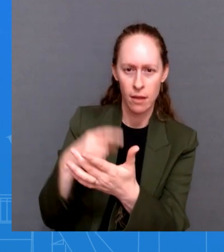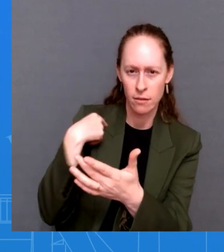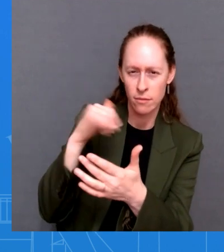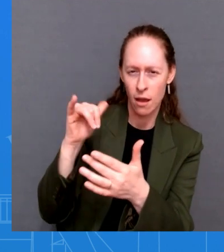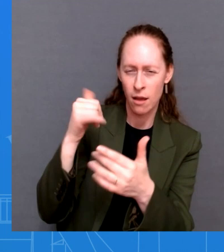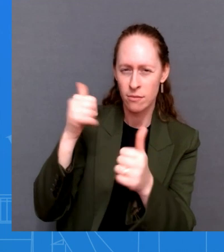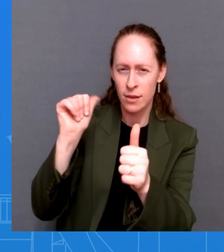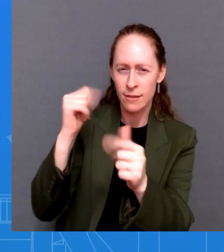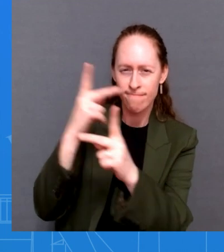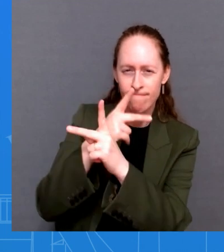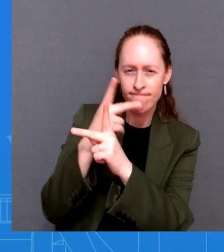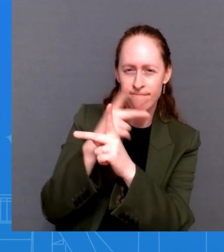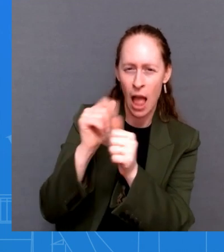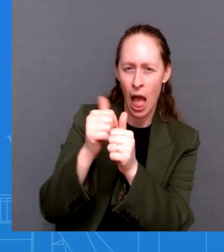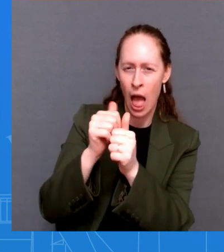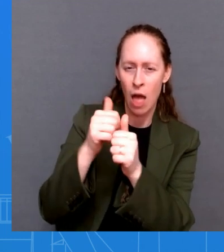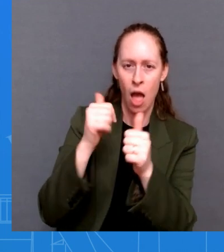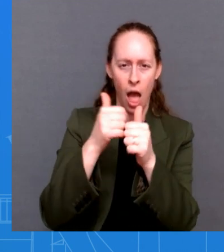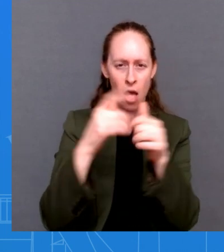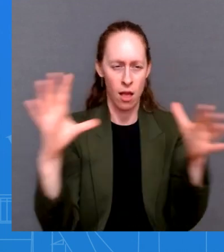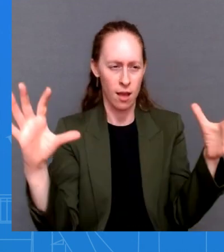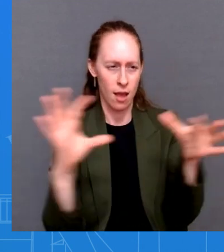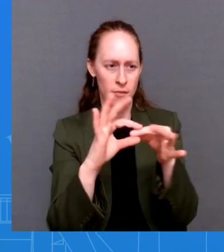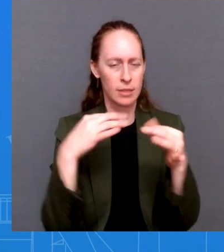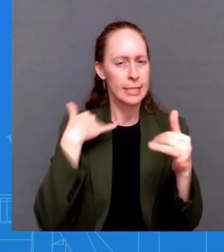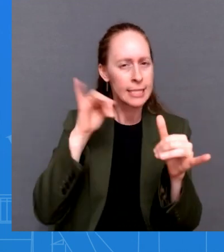Mr. Fenton: Kevin. Moderator: Let's go to Madison Miller of Bloomberg.